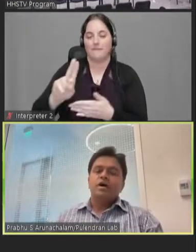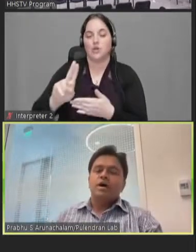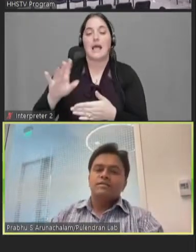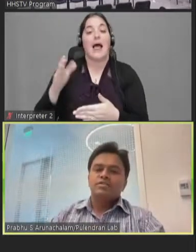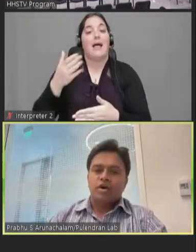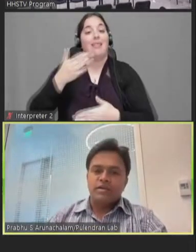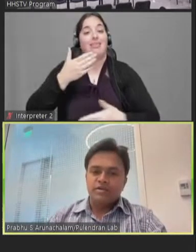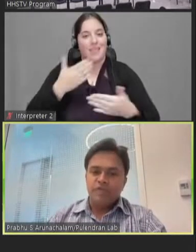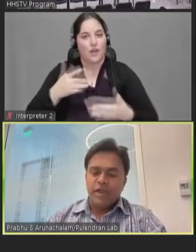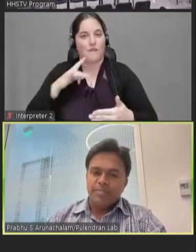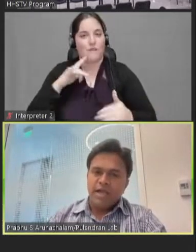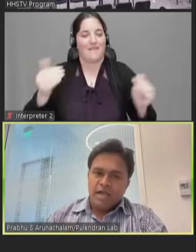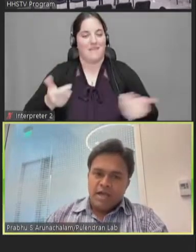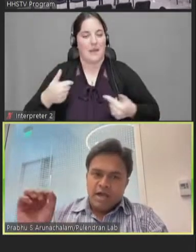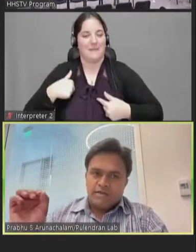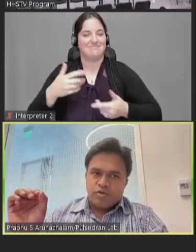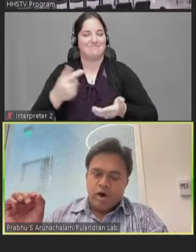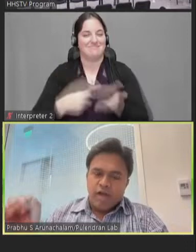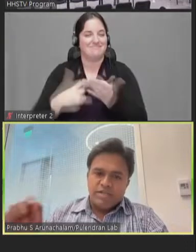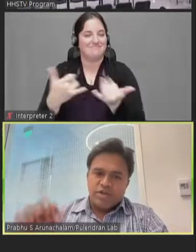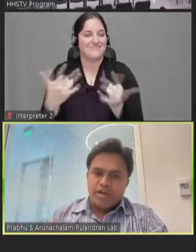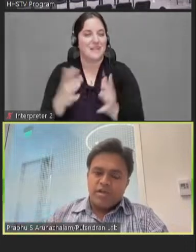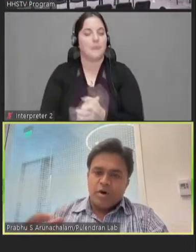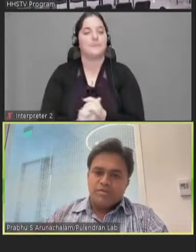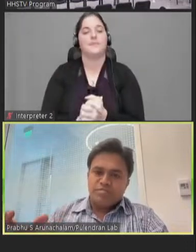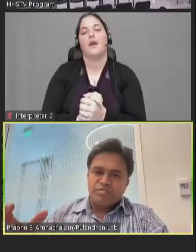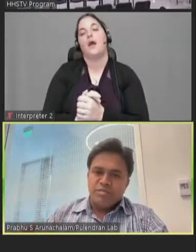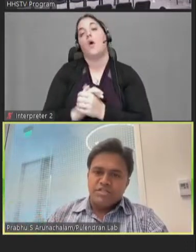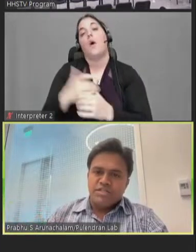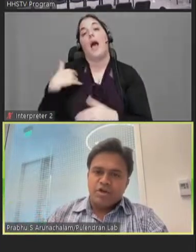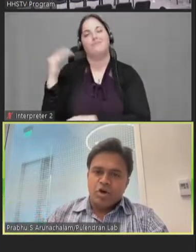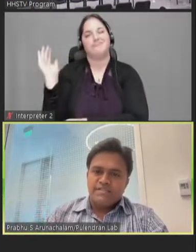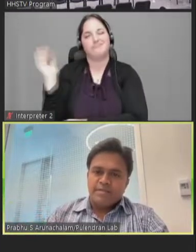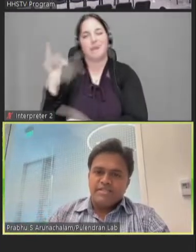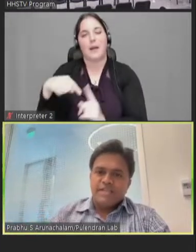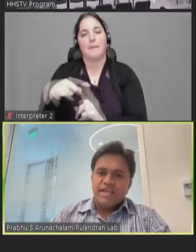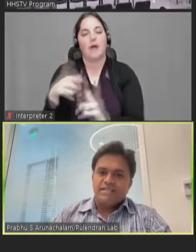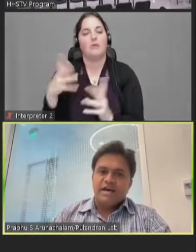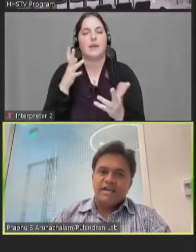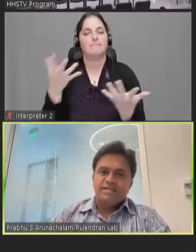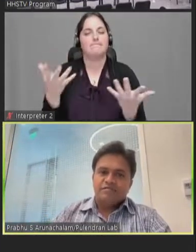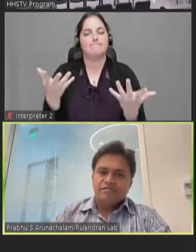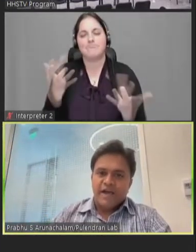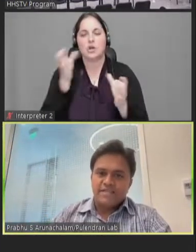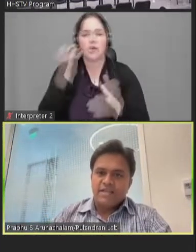talk here today. So I'll be talking about some emerging concepts in the science of vaccine